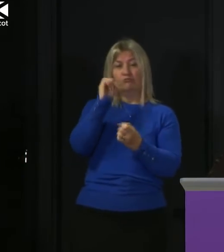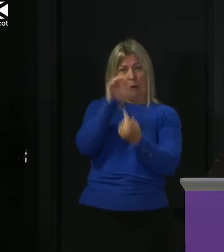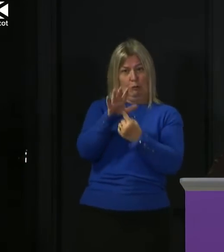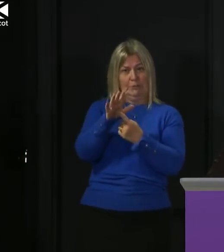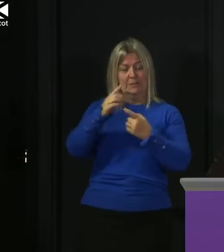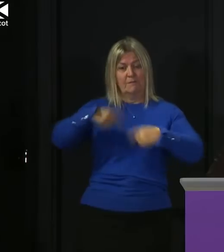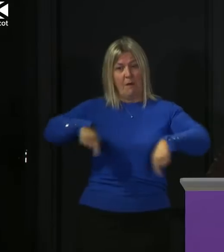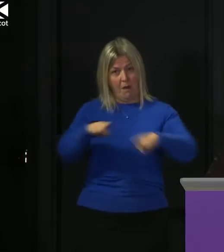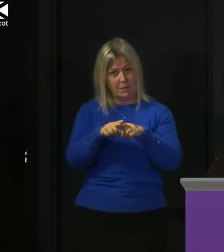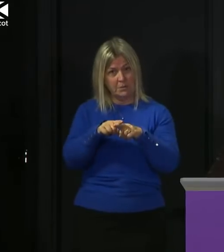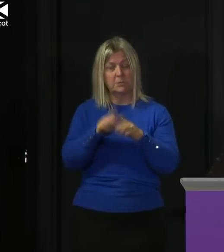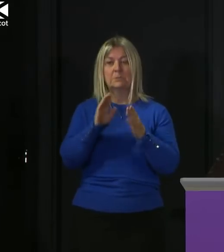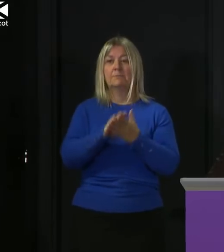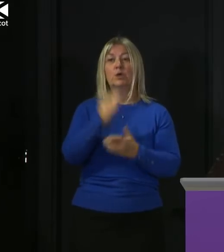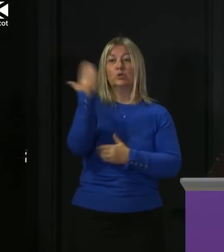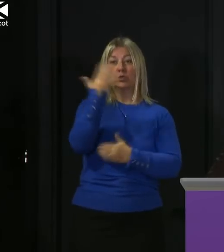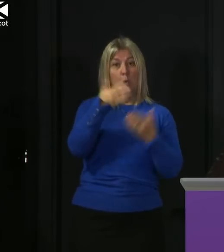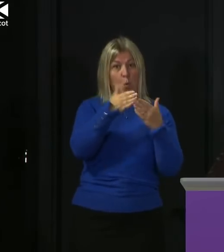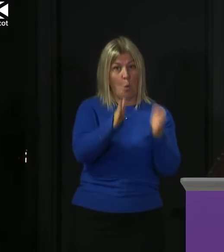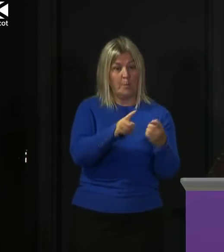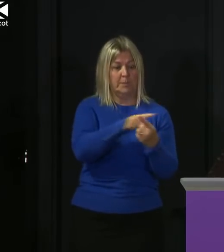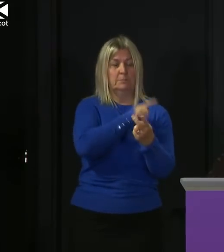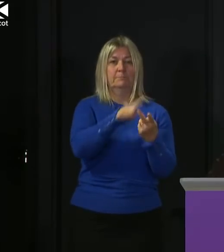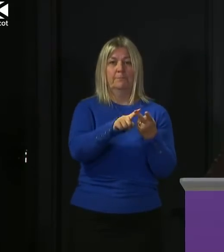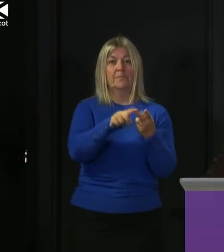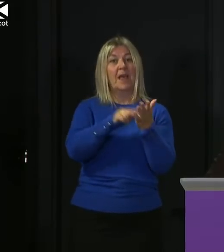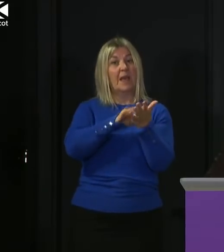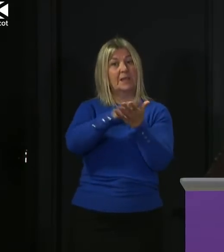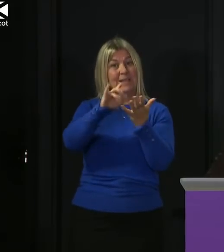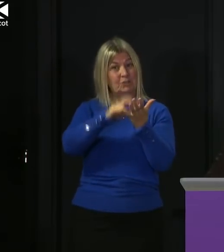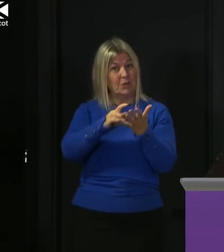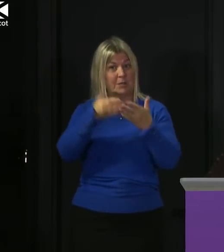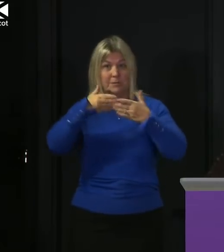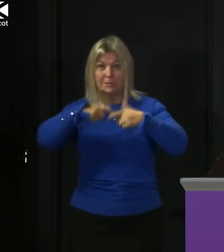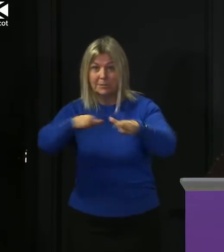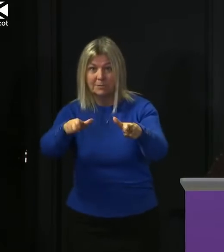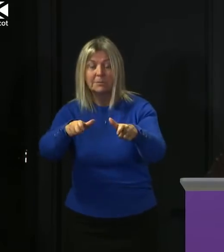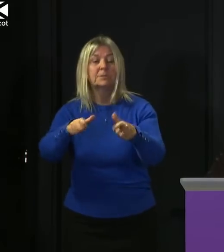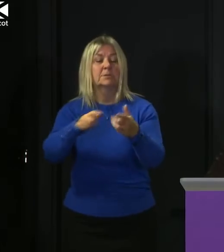the remobilisation of the health service going, protecting care homes, and protecting jobs and